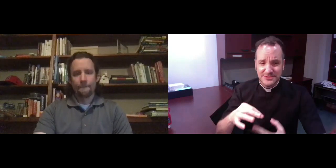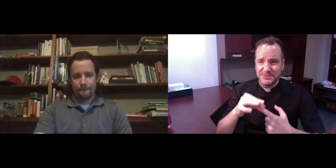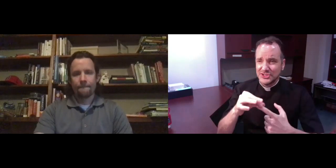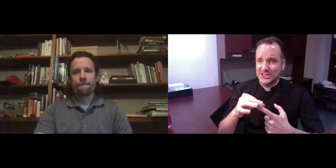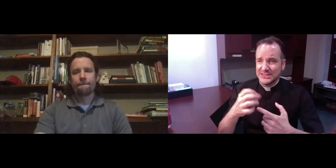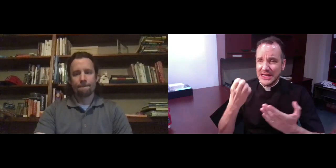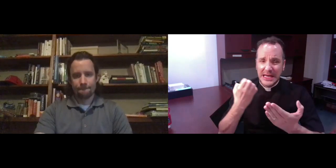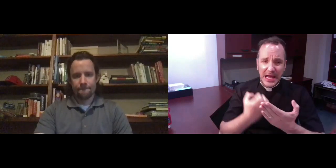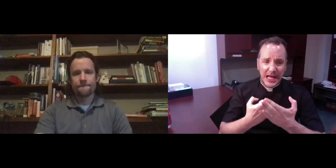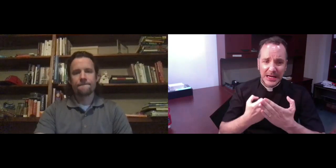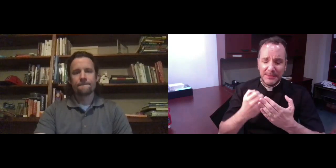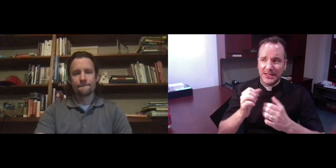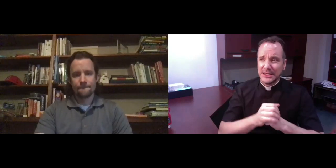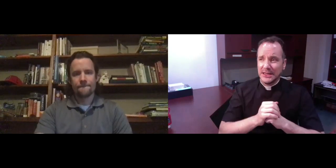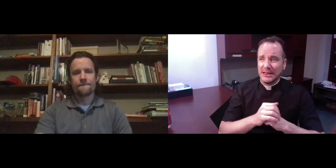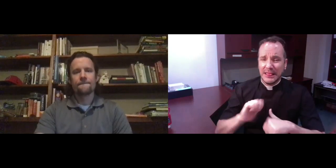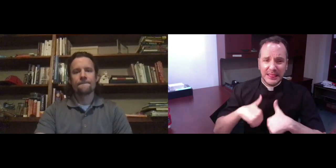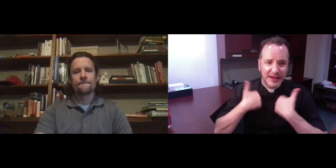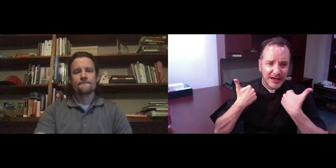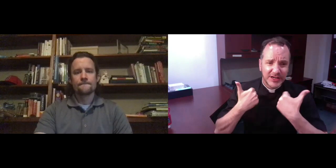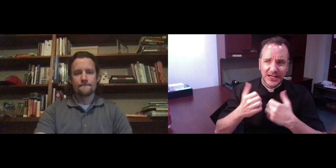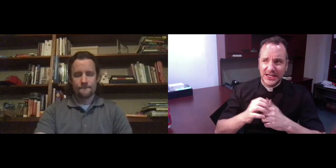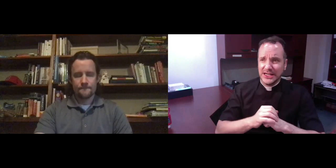People are really worried about what's going to happen in the future especially